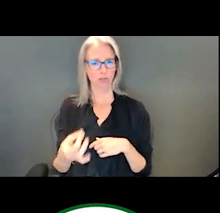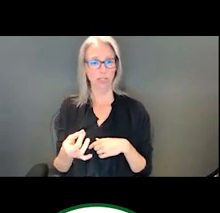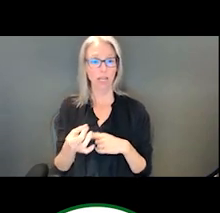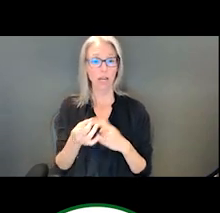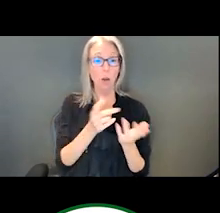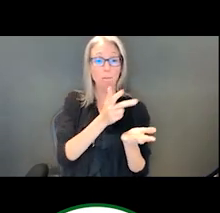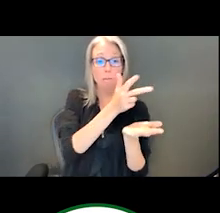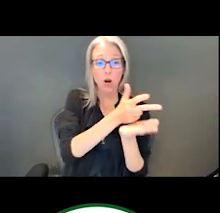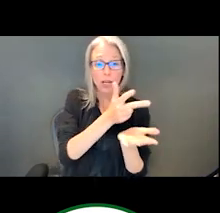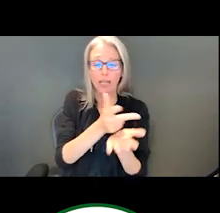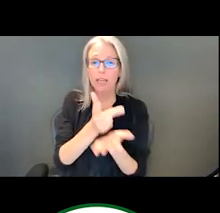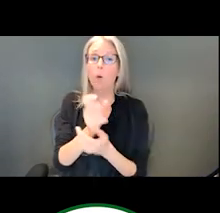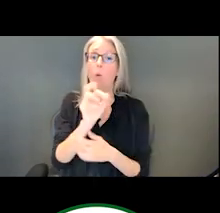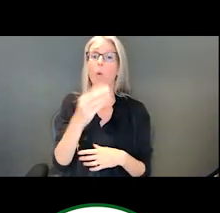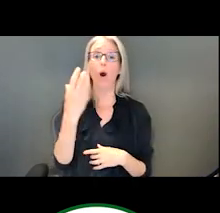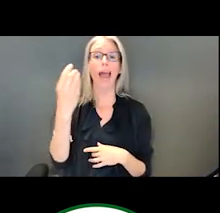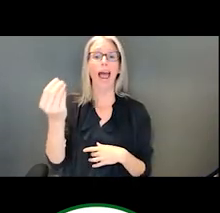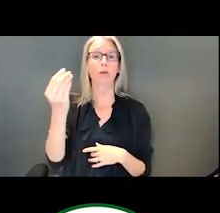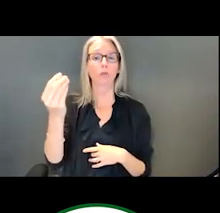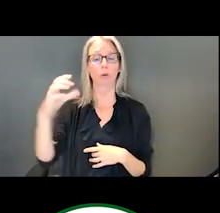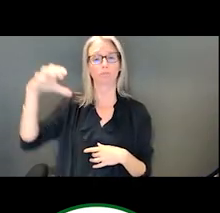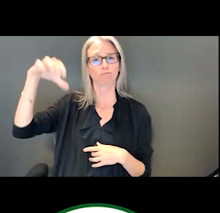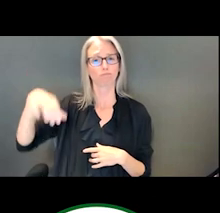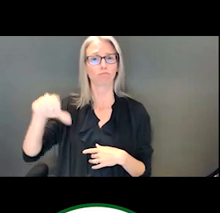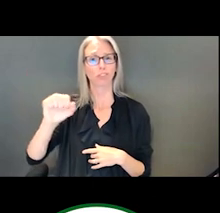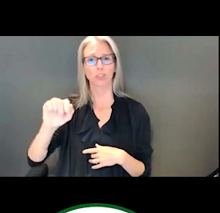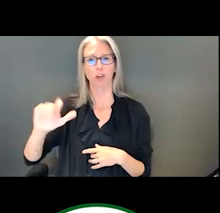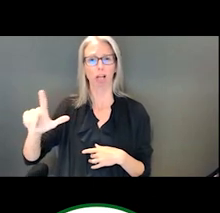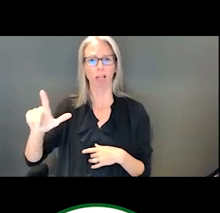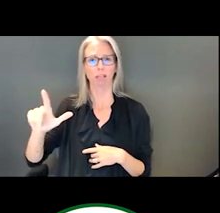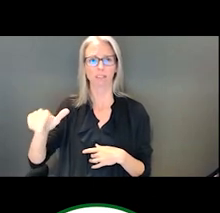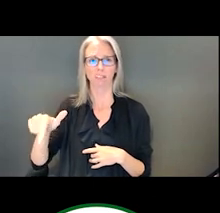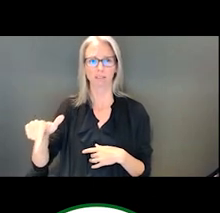what they were missing and what we should be looking for in the future.